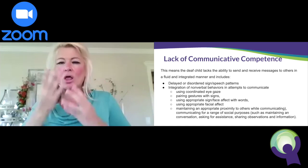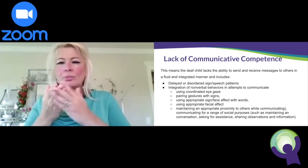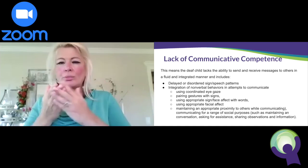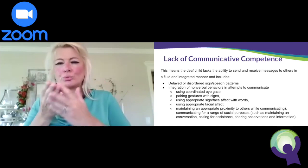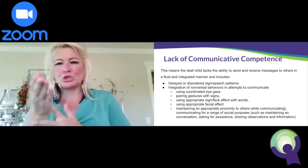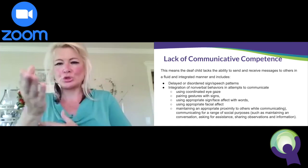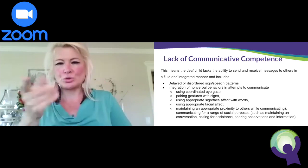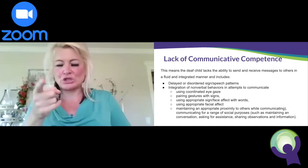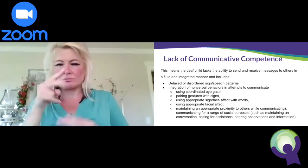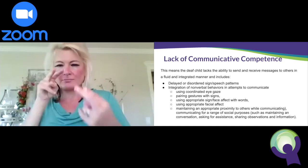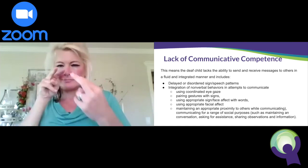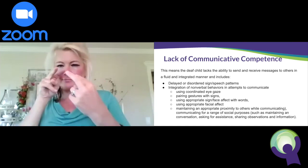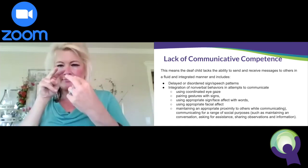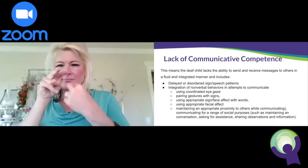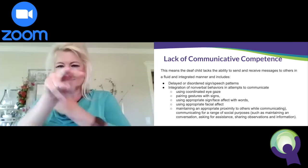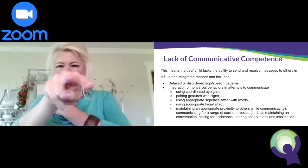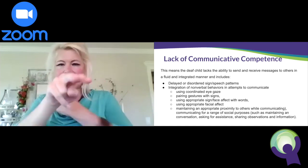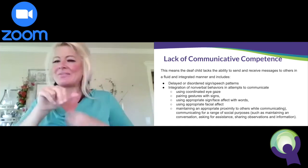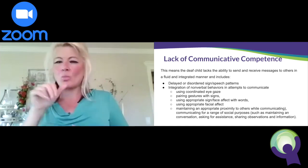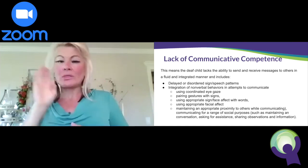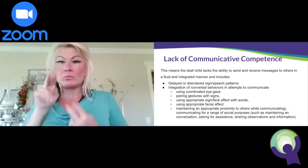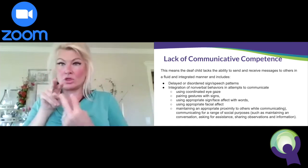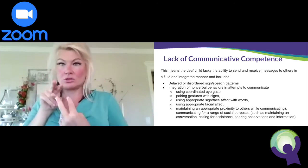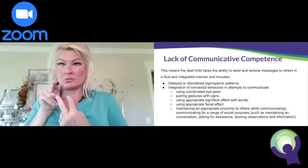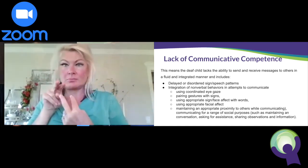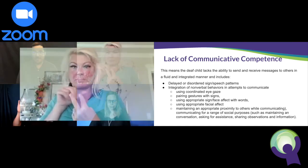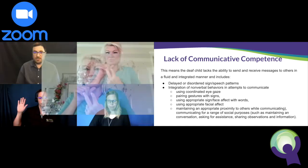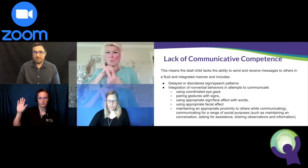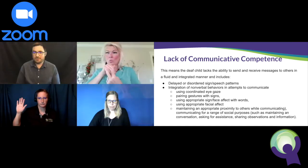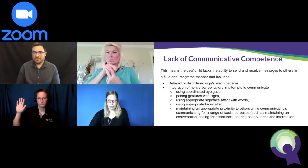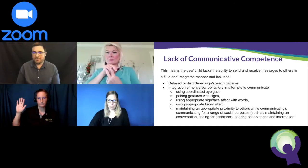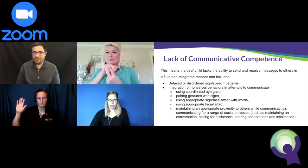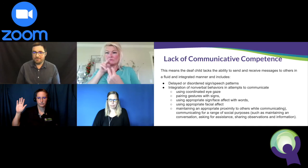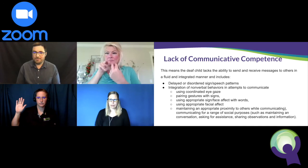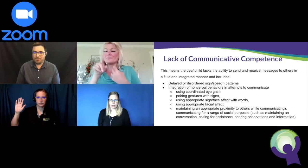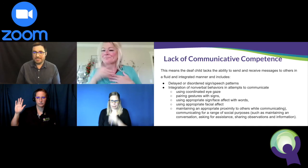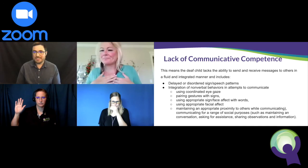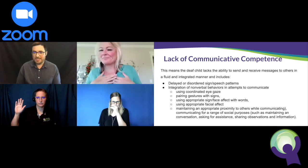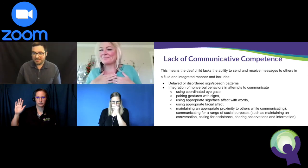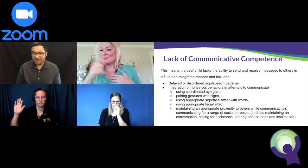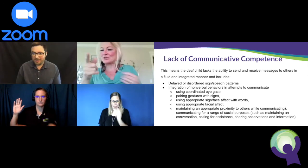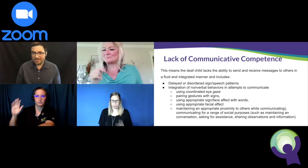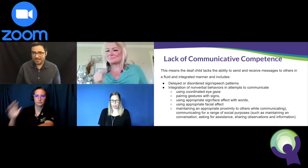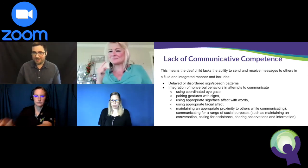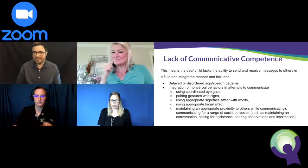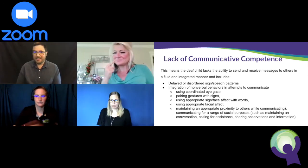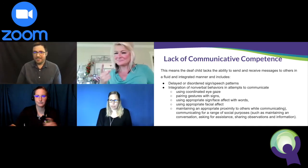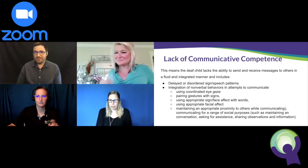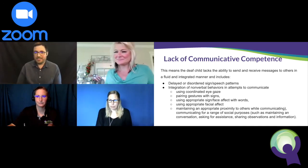how to learn to balance maybe they need to look through past someone to really kind of help maintain the eye contact,